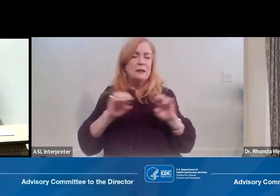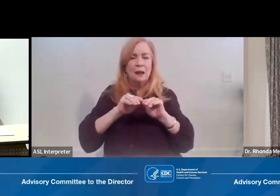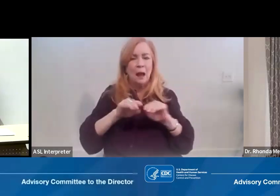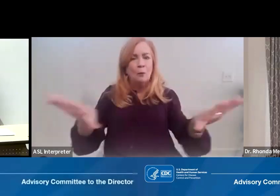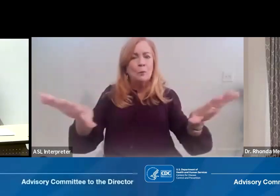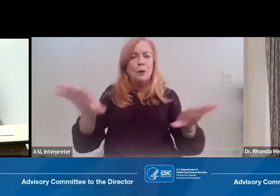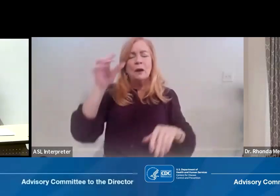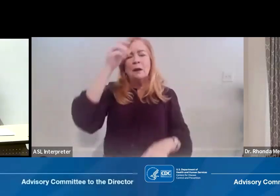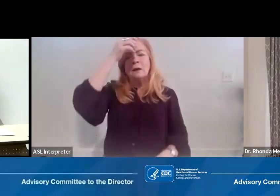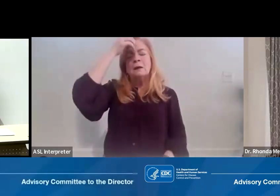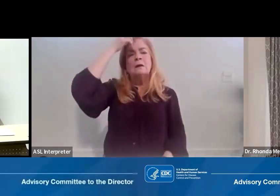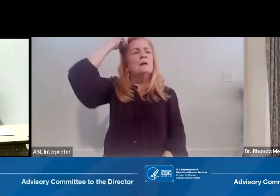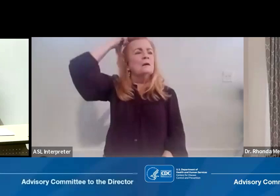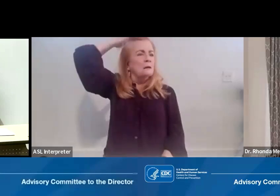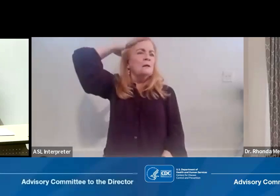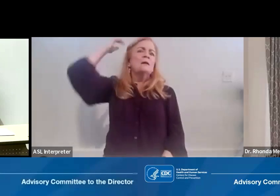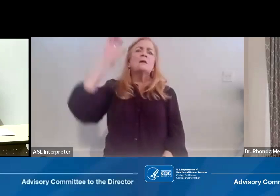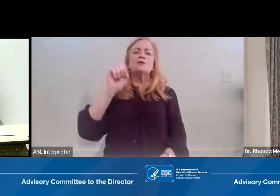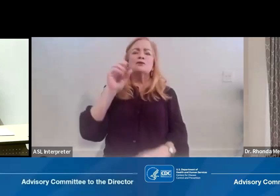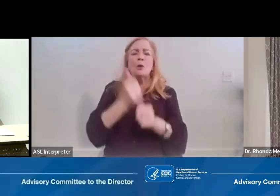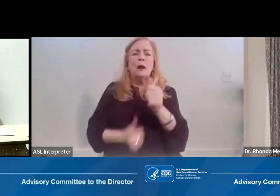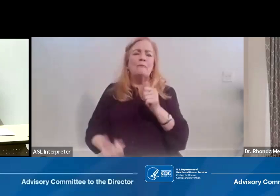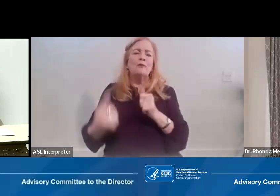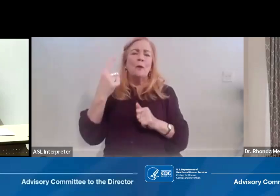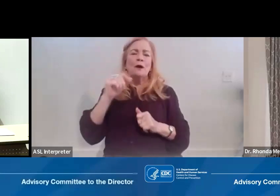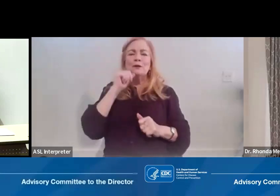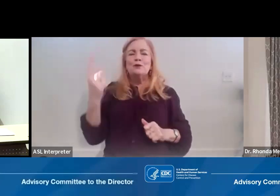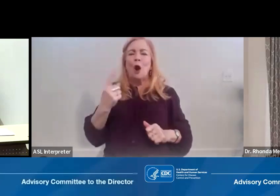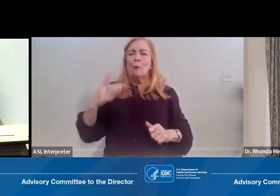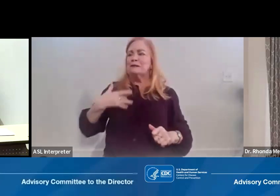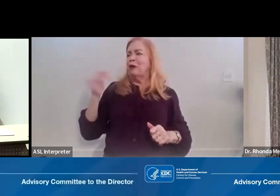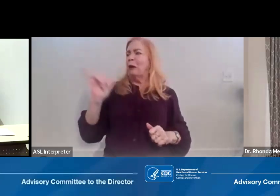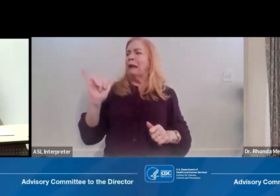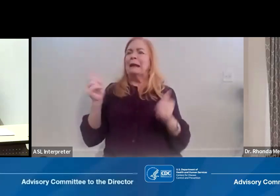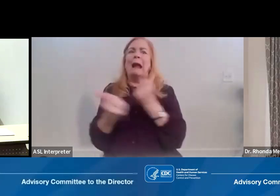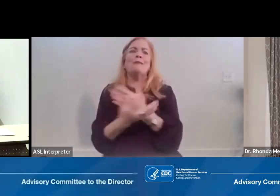that everybody is not constantly in an emergency response? So it's a tough balance.